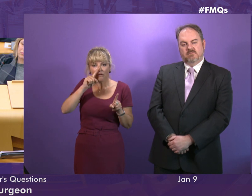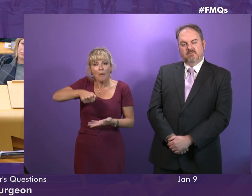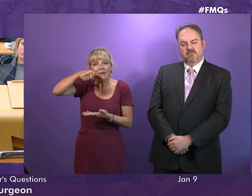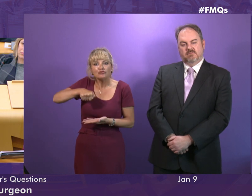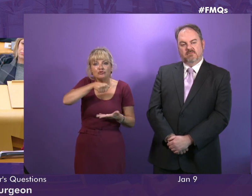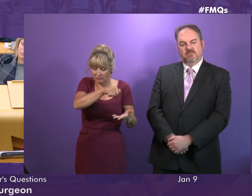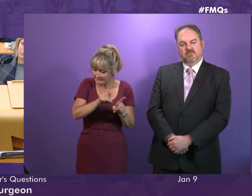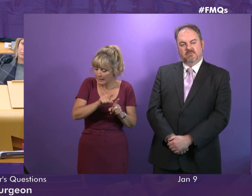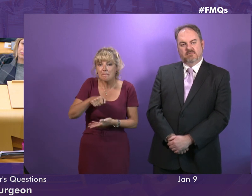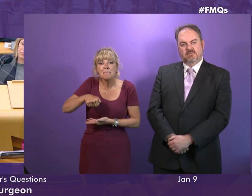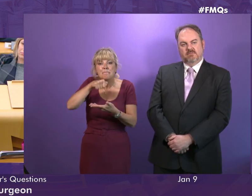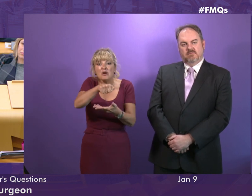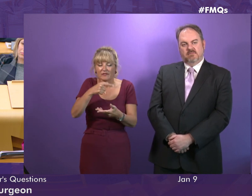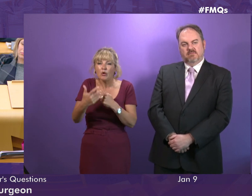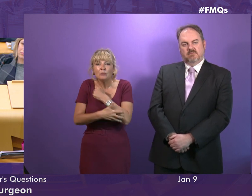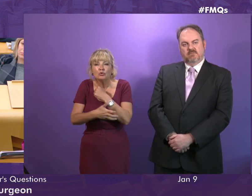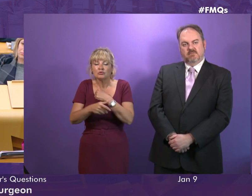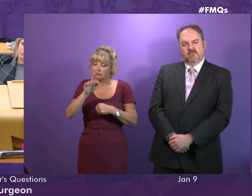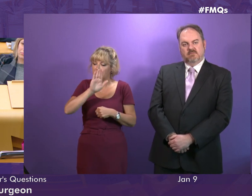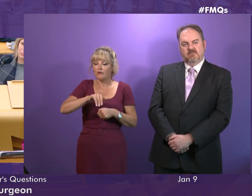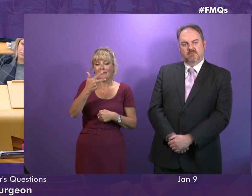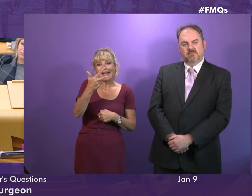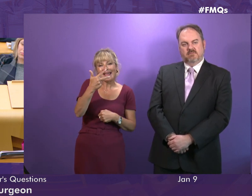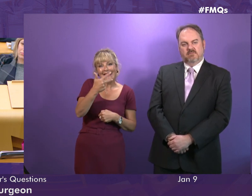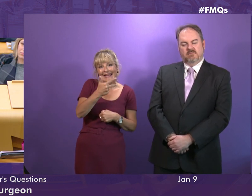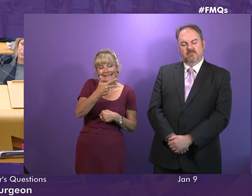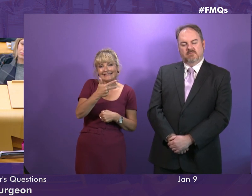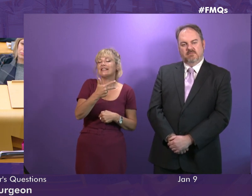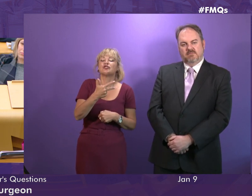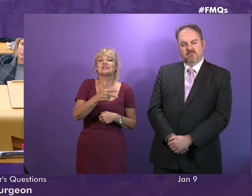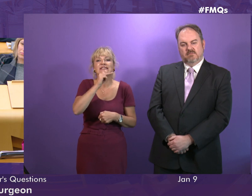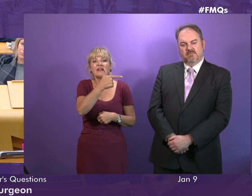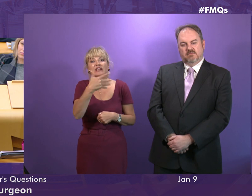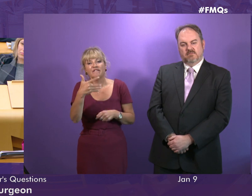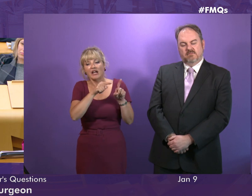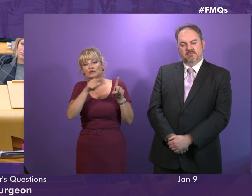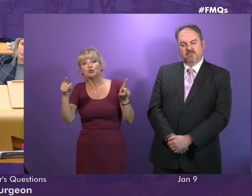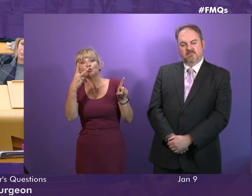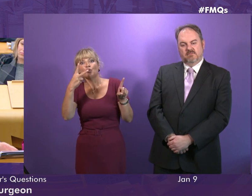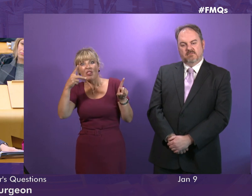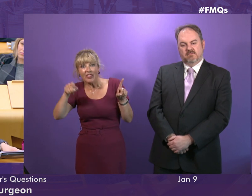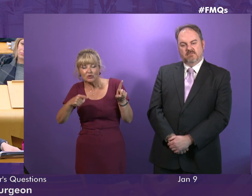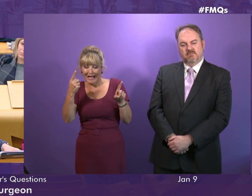poorest young students from £1,875 a year to £2,000 a year, and we have increased bursary